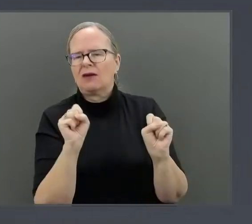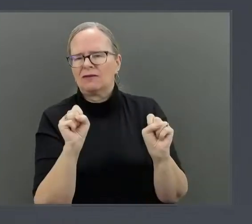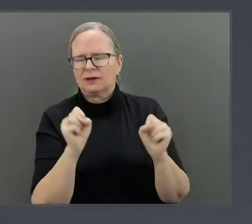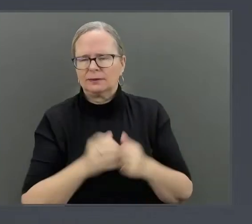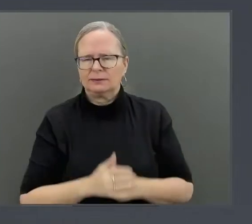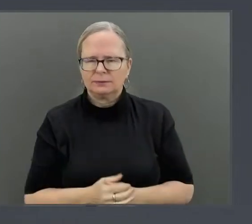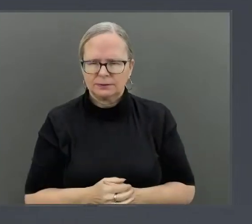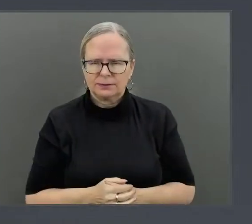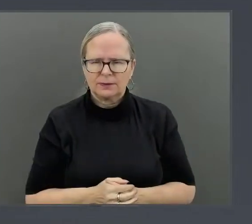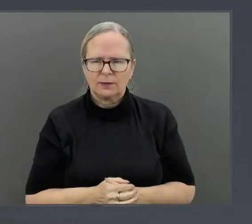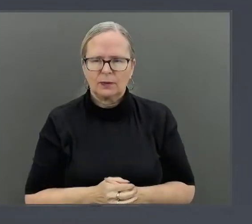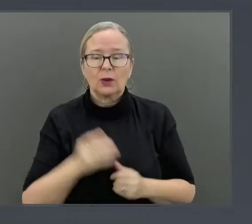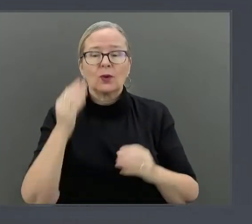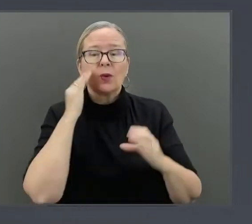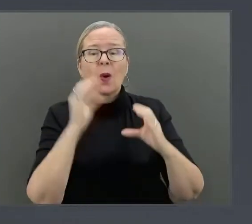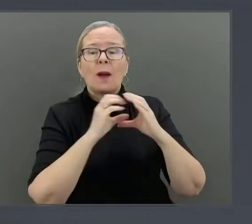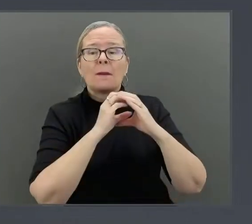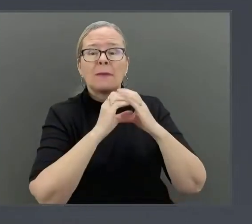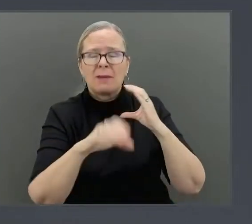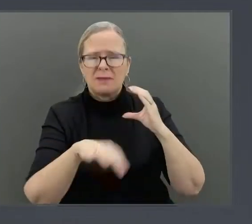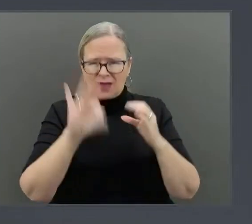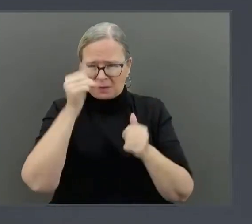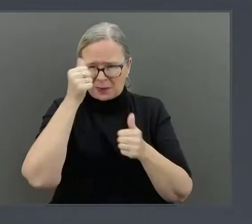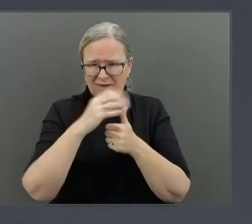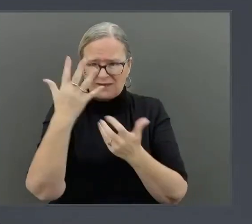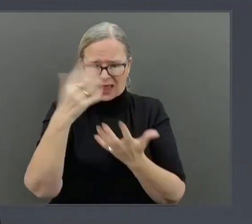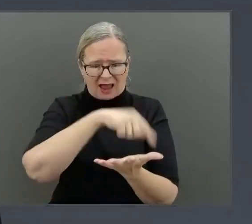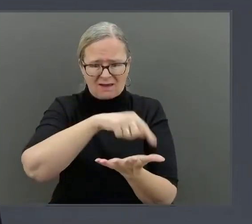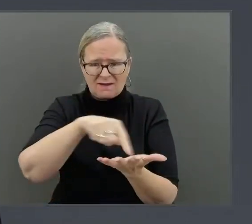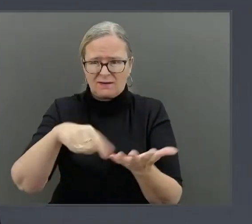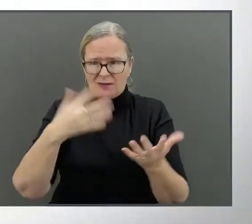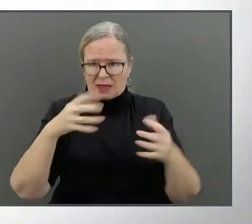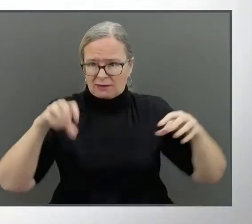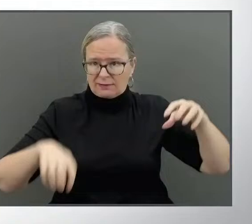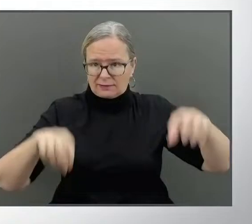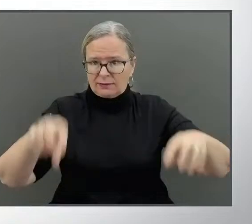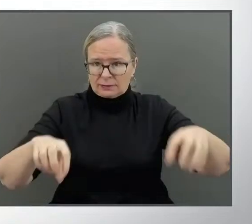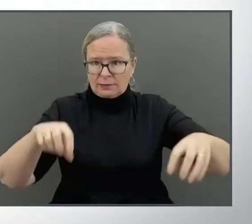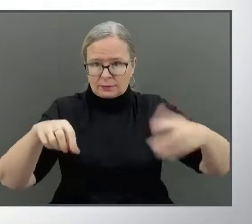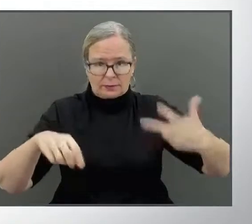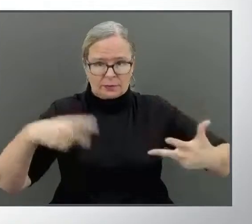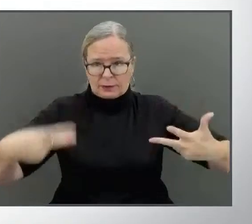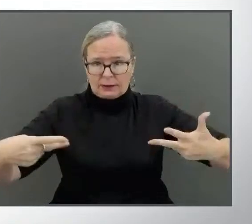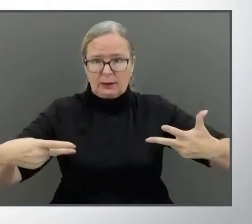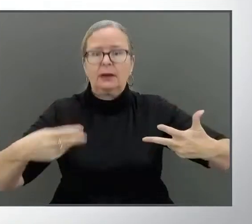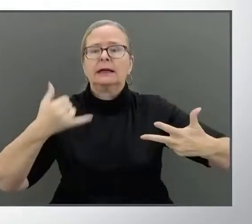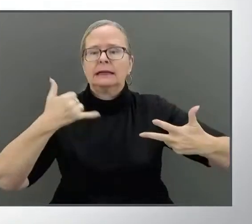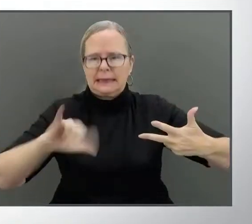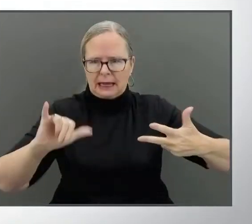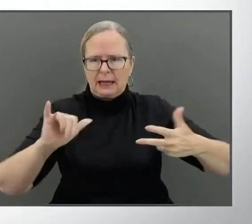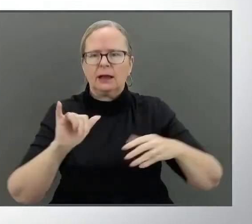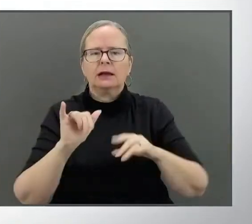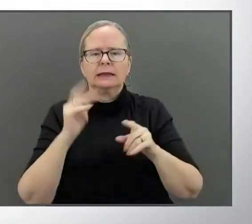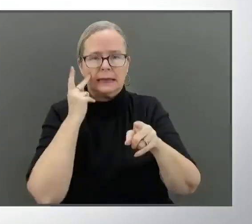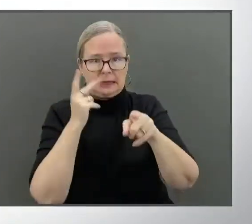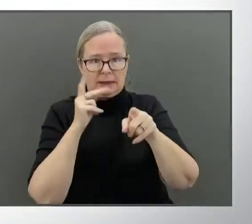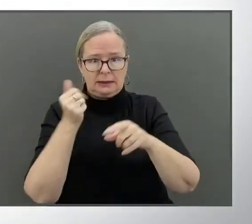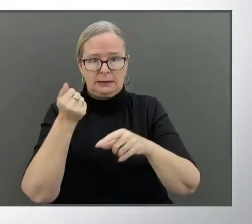is continuing 247 at the two sites on 16th Avenue Northwest the photo we are sharing with you now